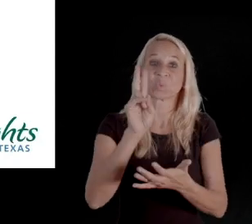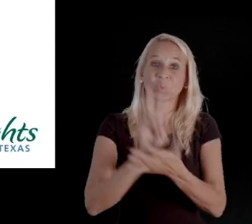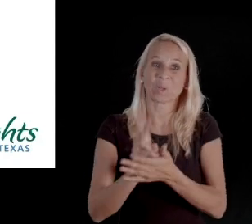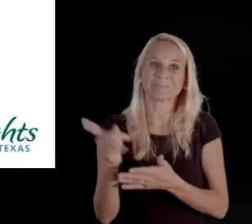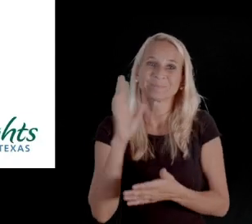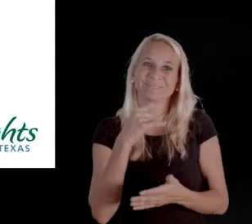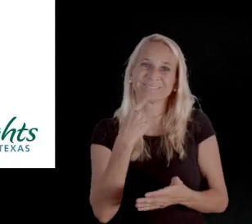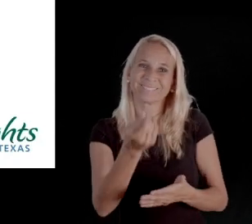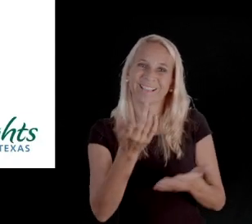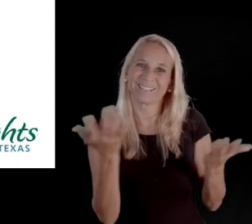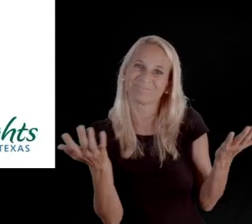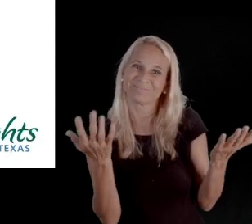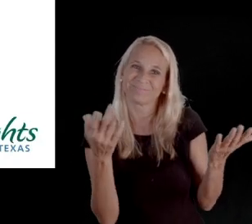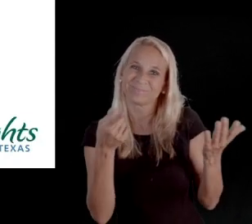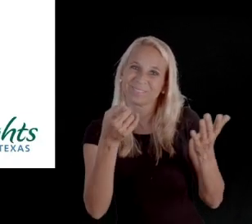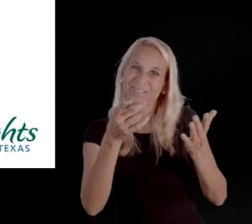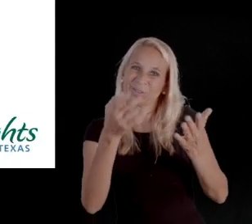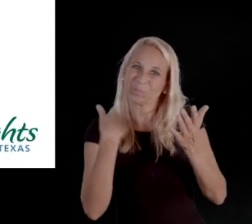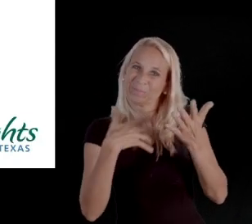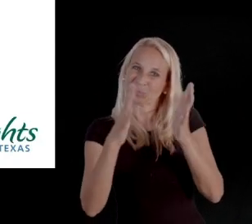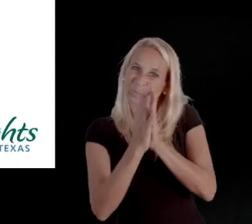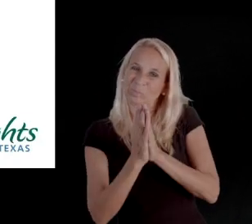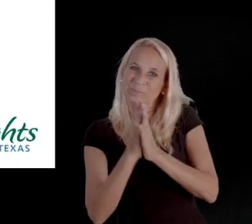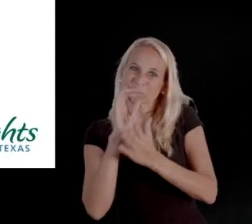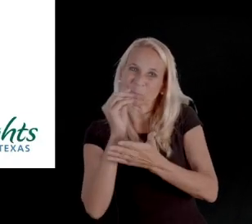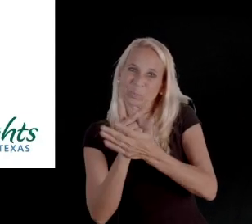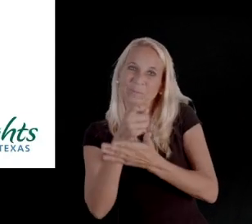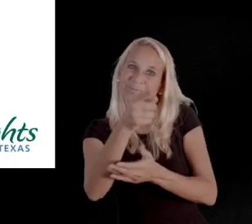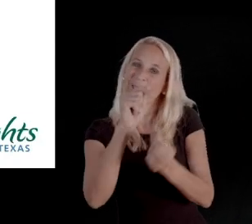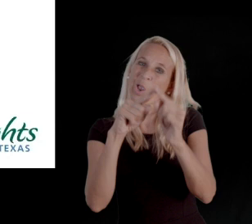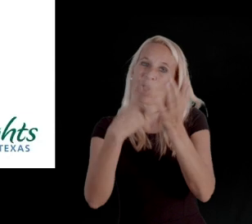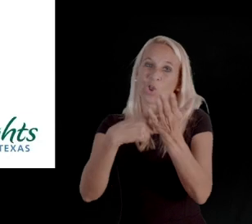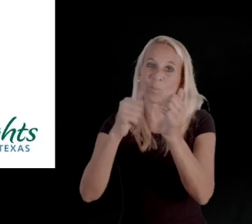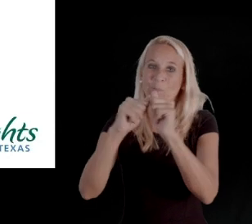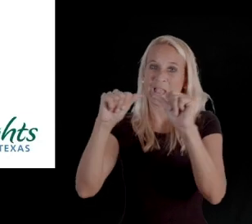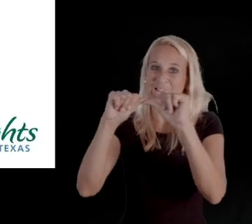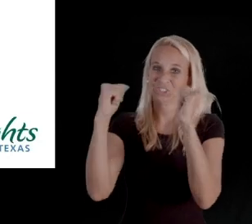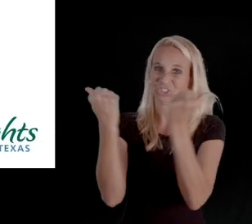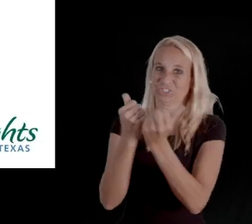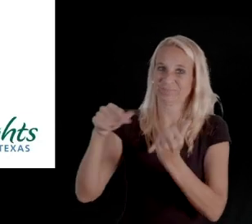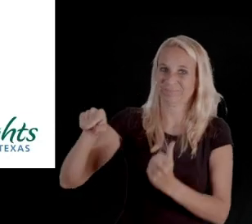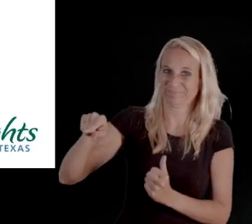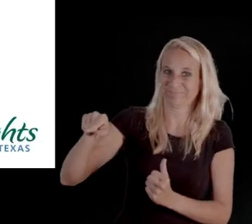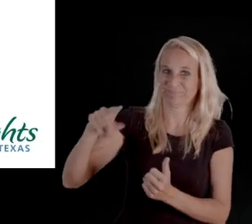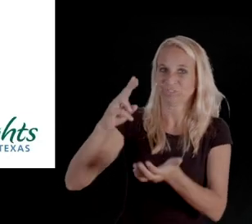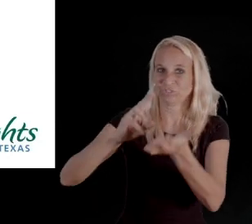well we're going to request what they previously approved, you can argue with your agency to request what the doctor